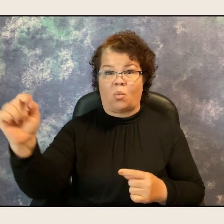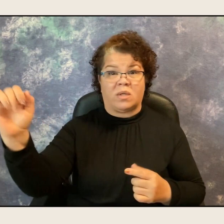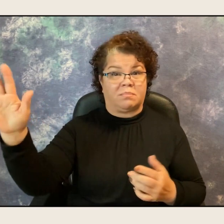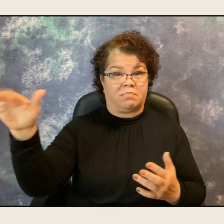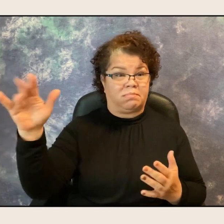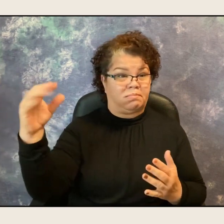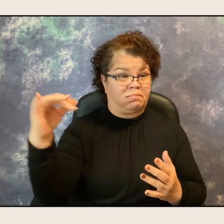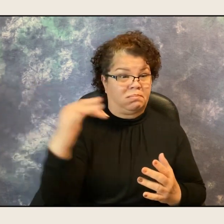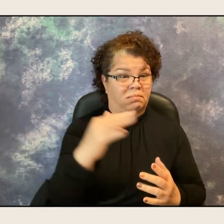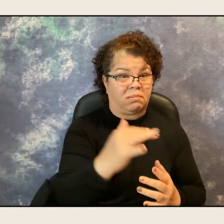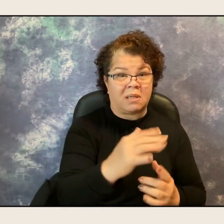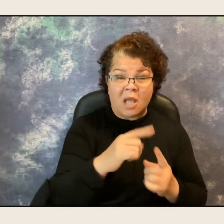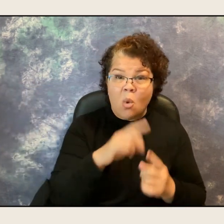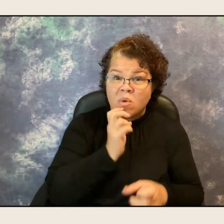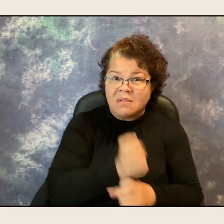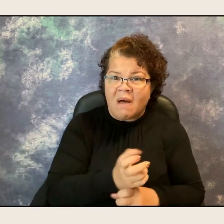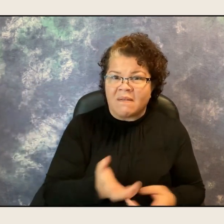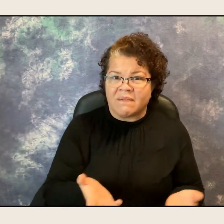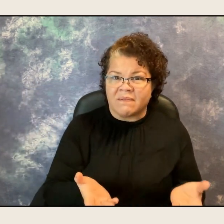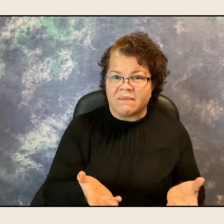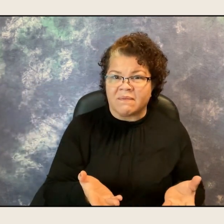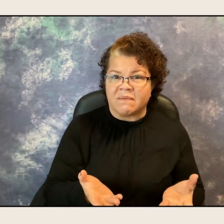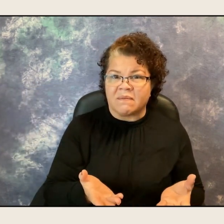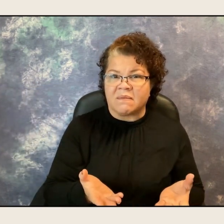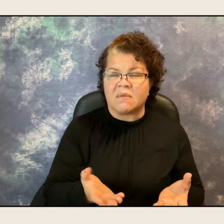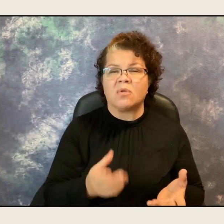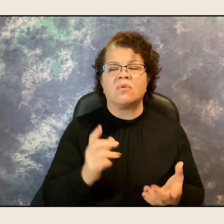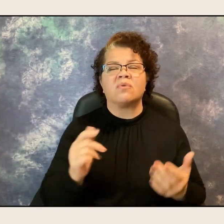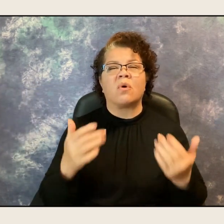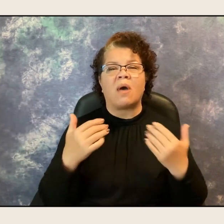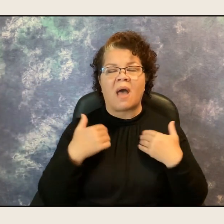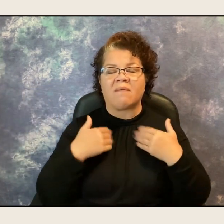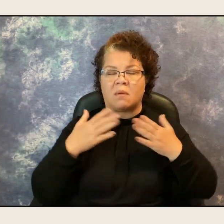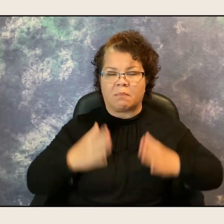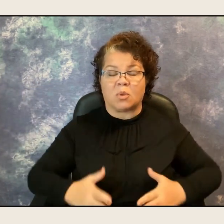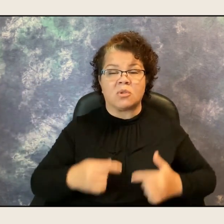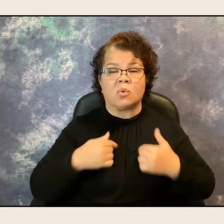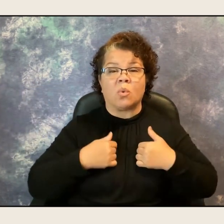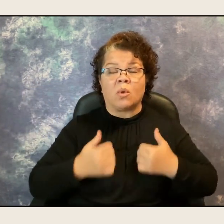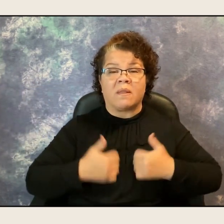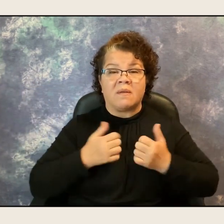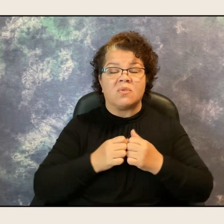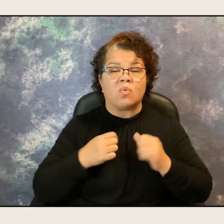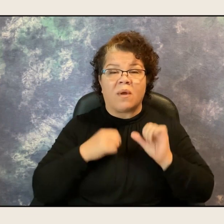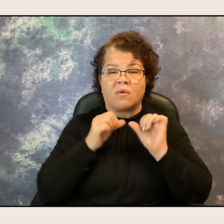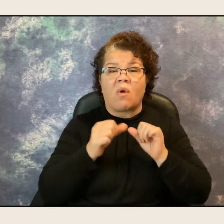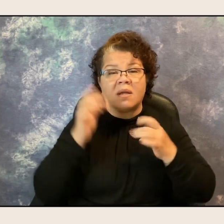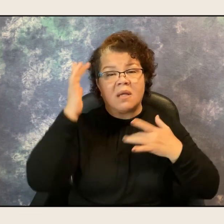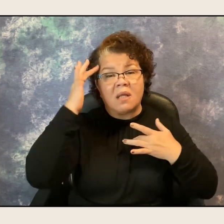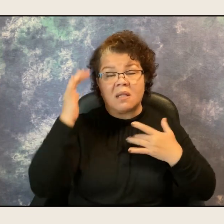And so being someone who lives with chronic illness, being someone who has loved ones, with the pandemic,